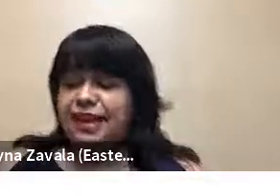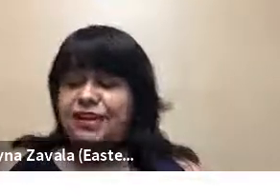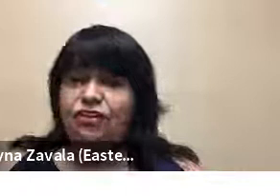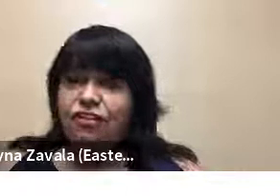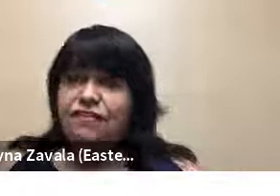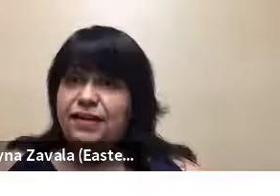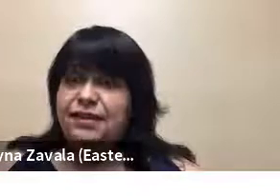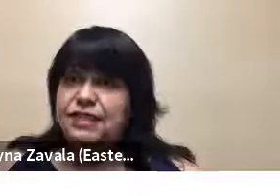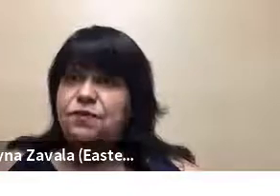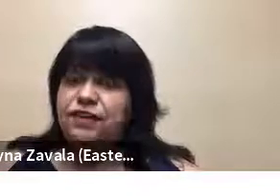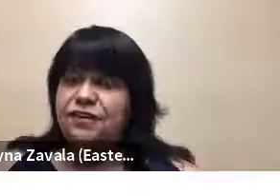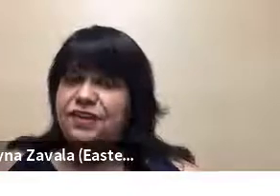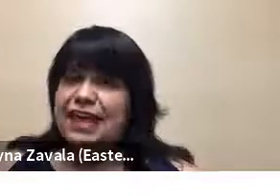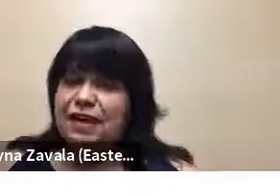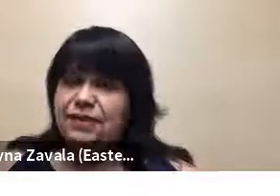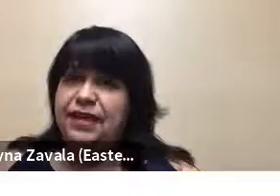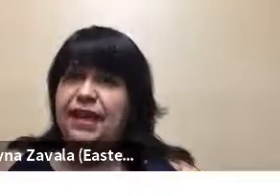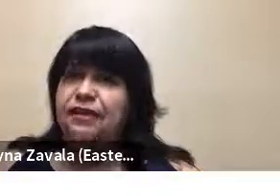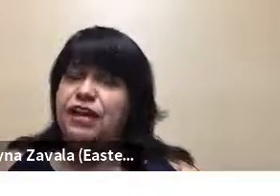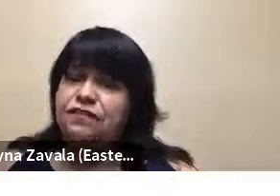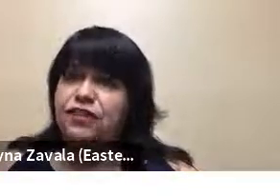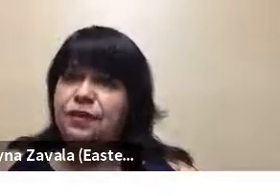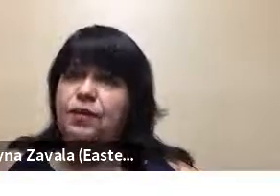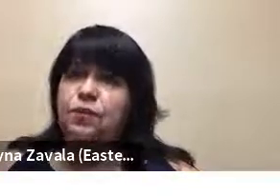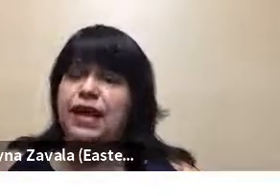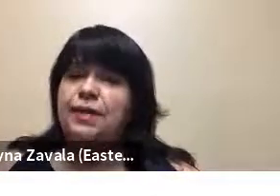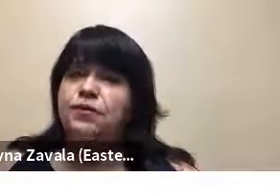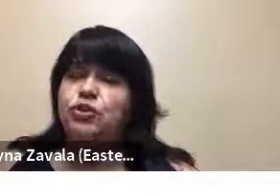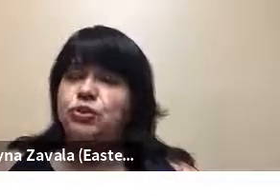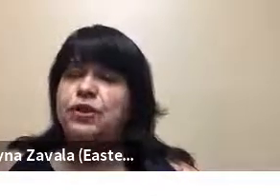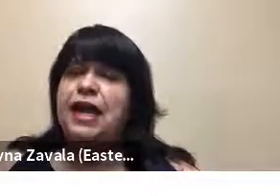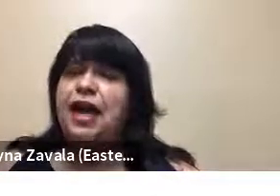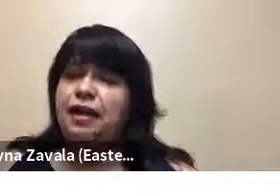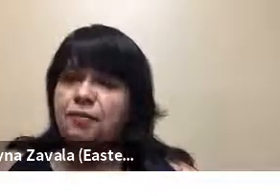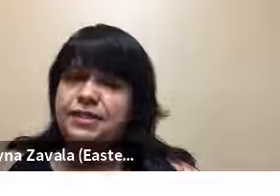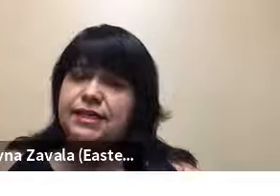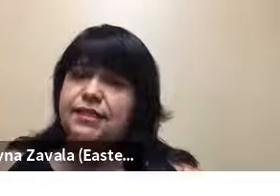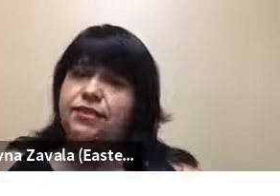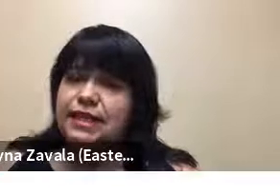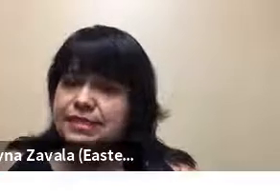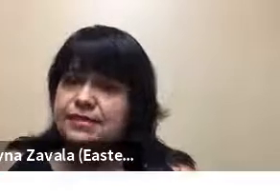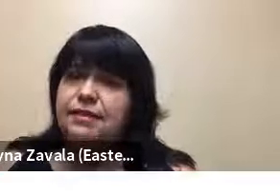Reyna Zavala (Easterseals): And all the families were very, very happy and grateful that we were able to accommodate their needs.